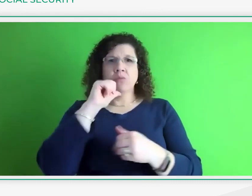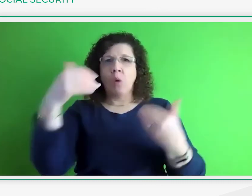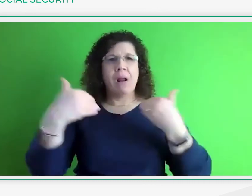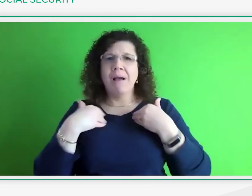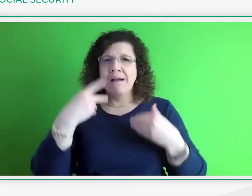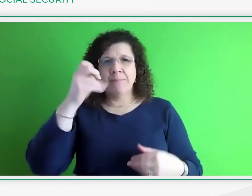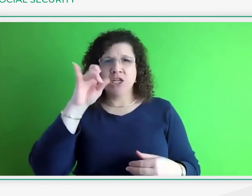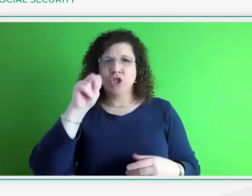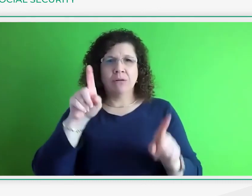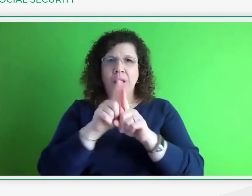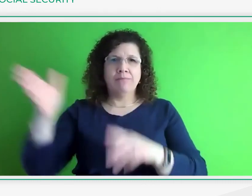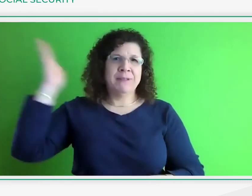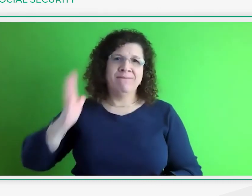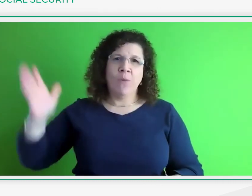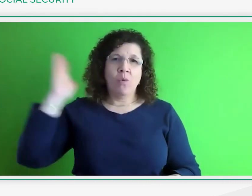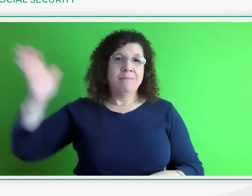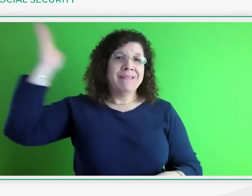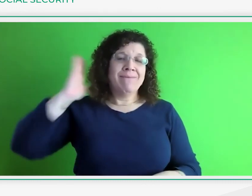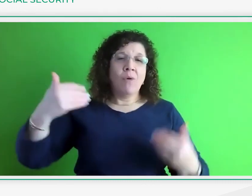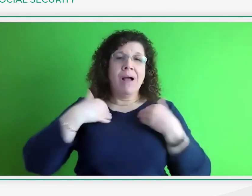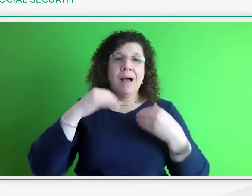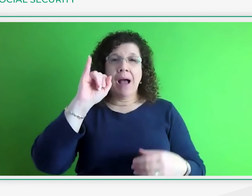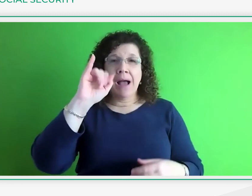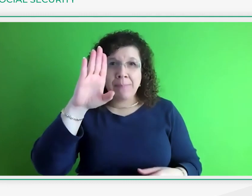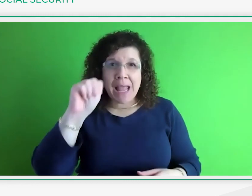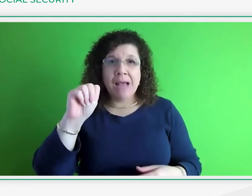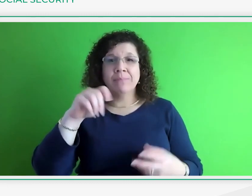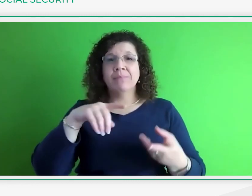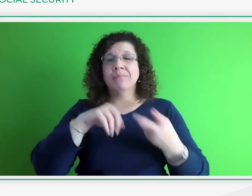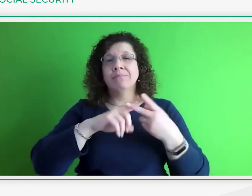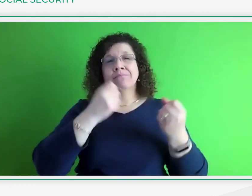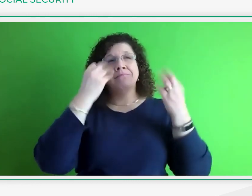Nowadays, there is no pension like there was before, working in the private sector.